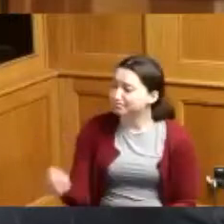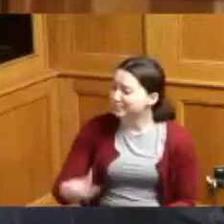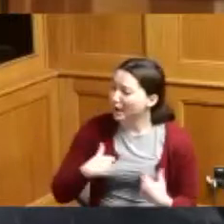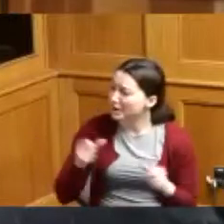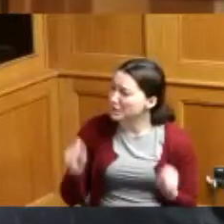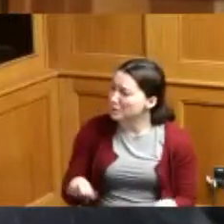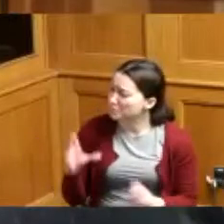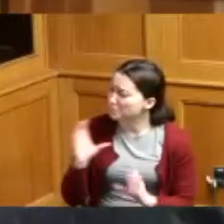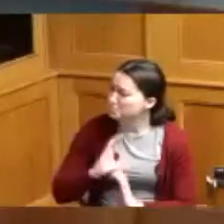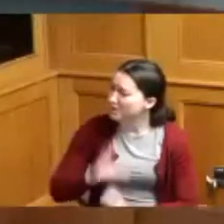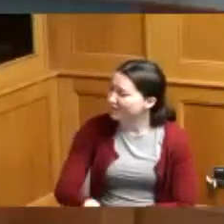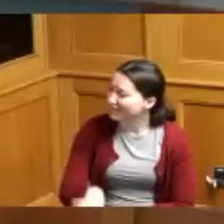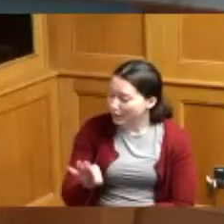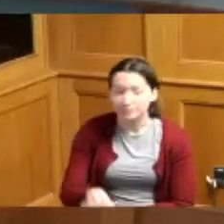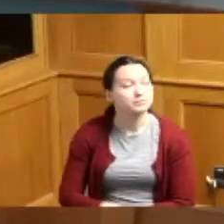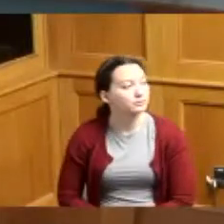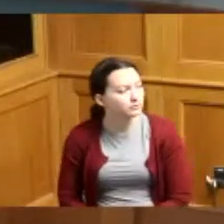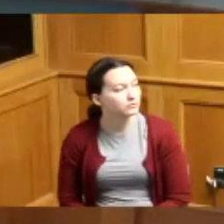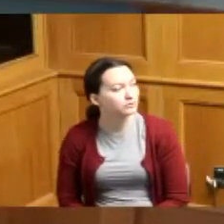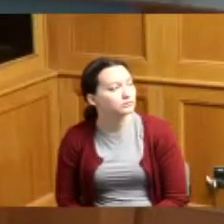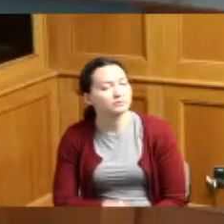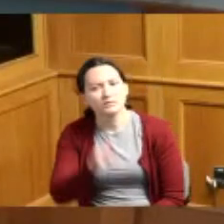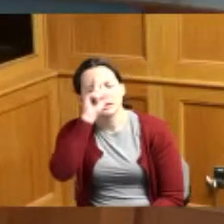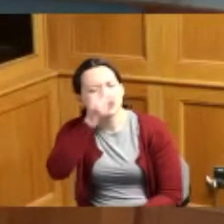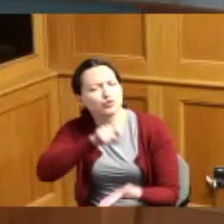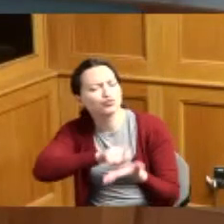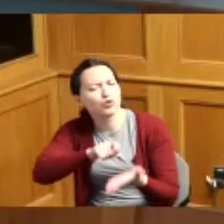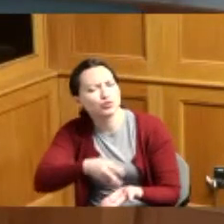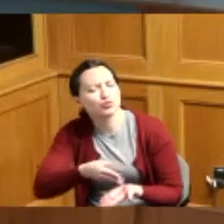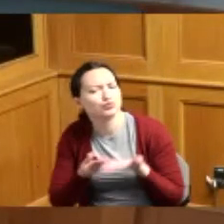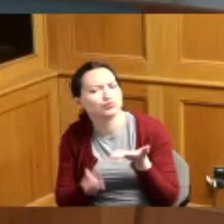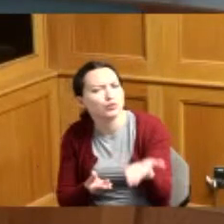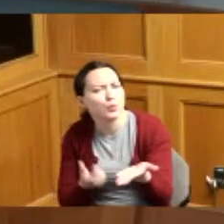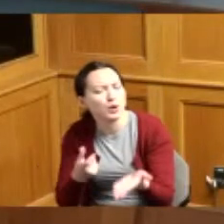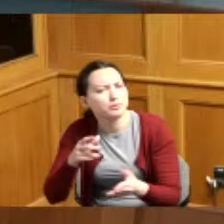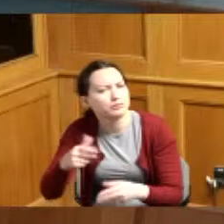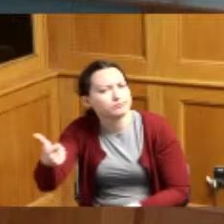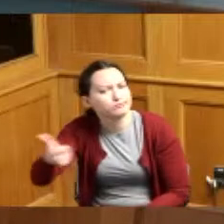that thank you and I believe I wrote you a note about the transportation vendors that you're using